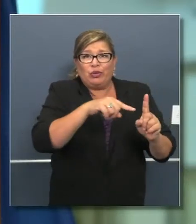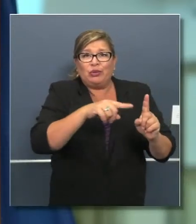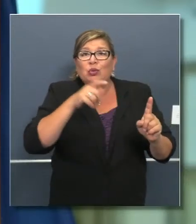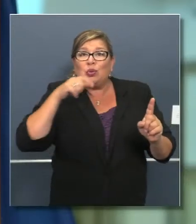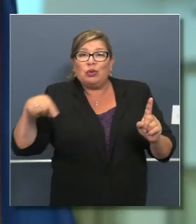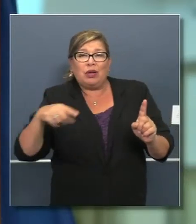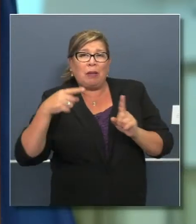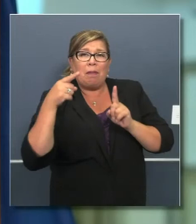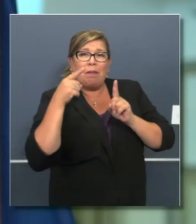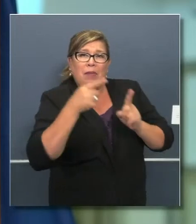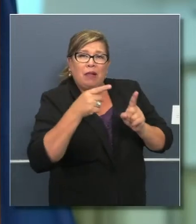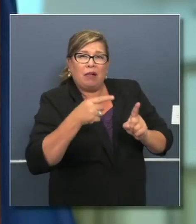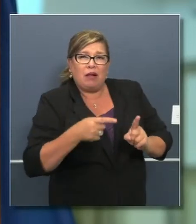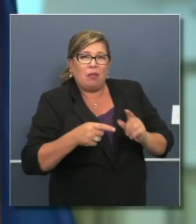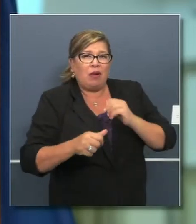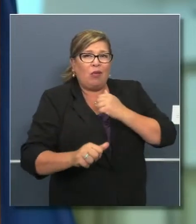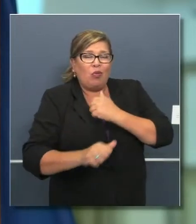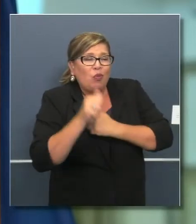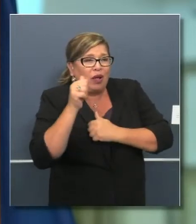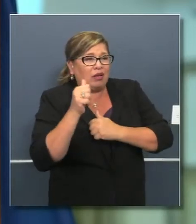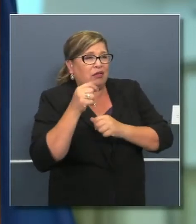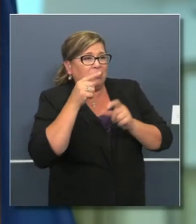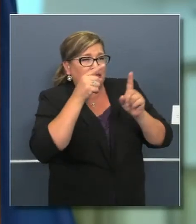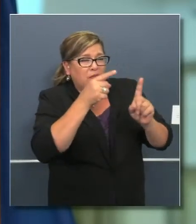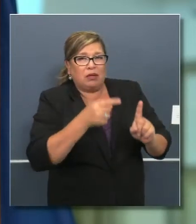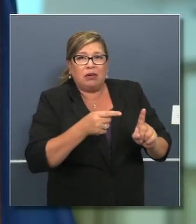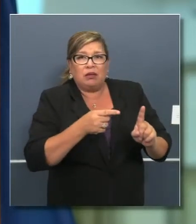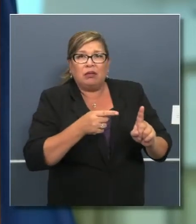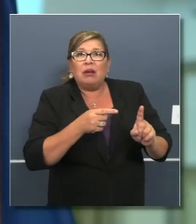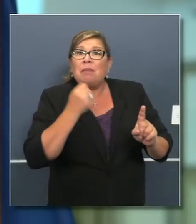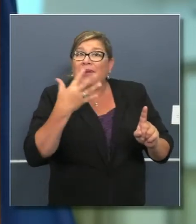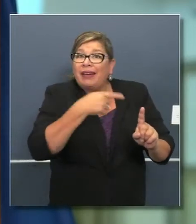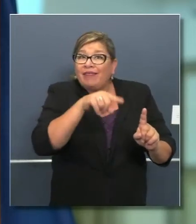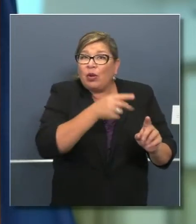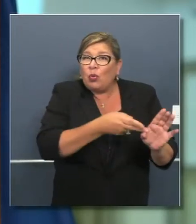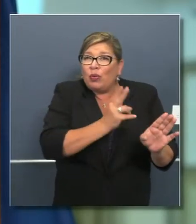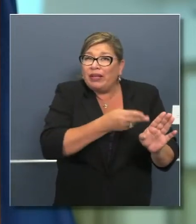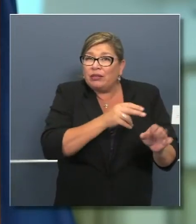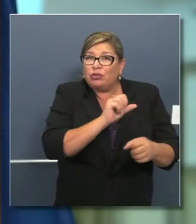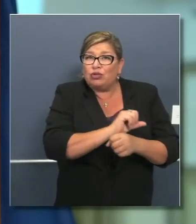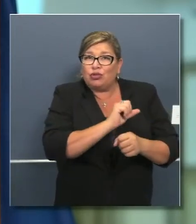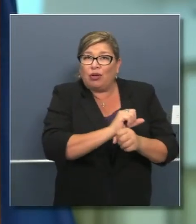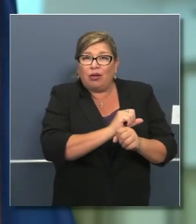being attacked that are being threatened many that have had to quit their jobs cause all they want to